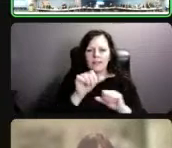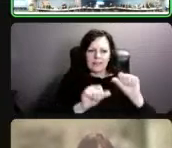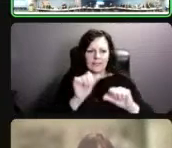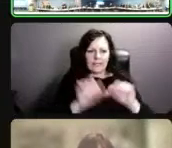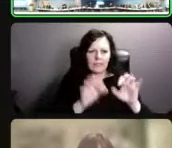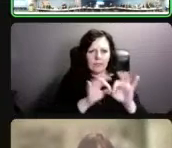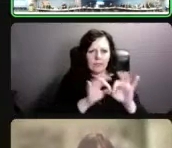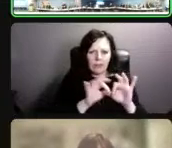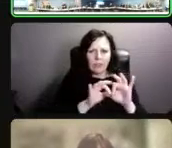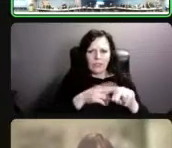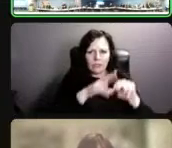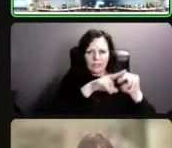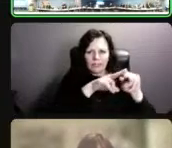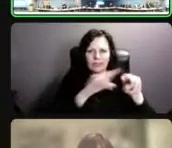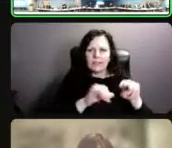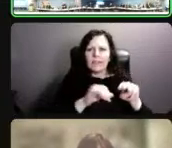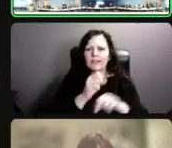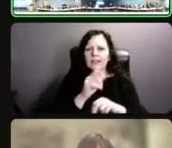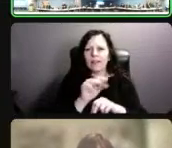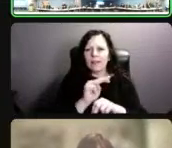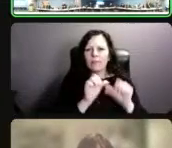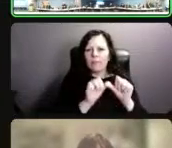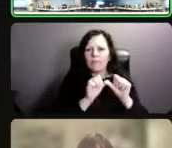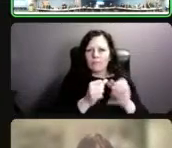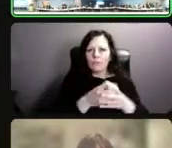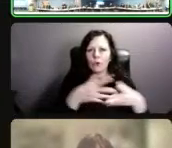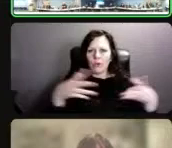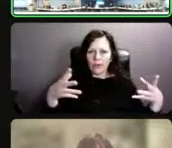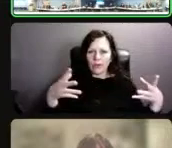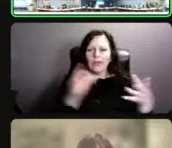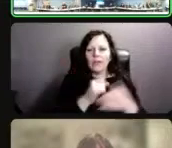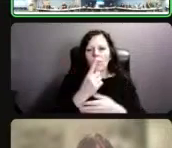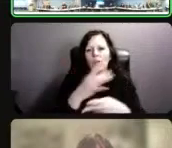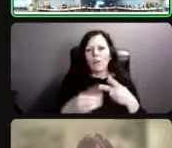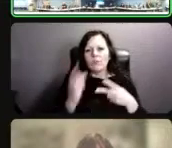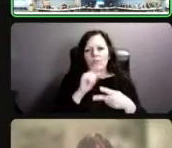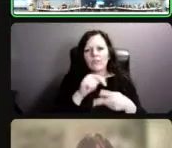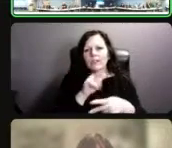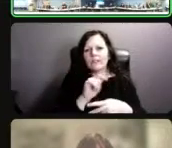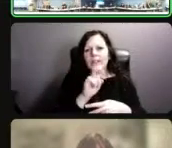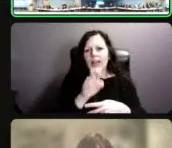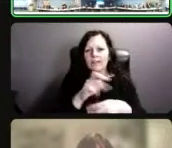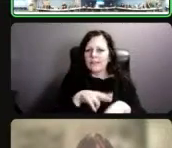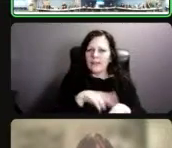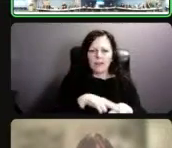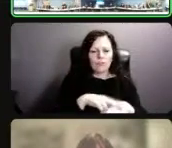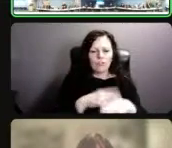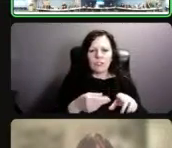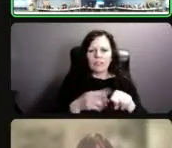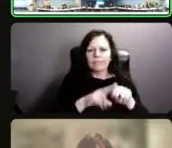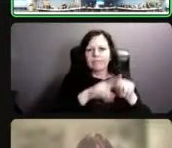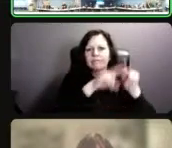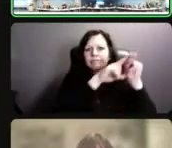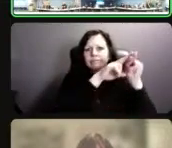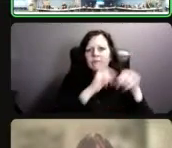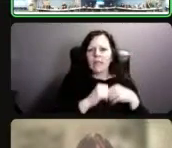OPPORTUNITIES FOR AN INCREASE